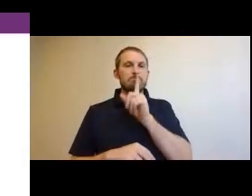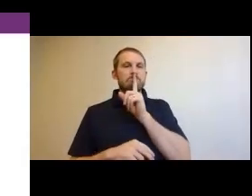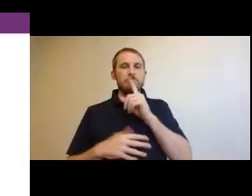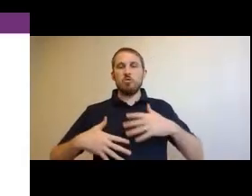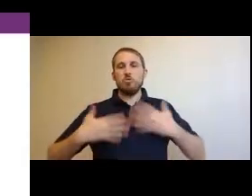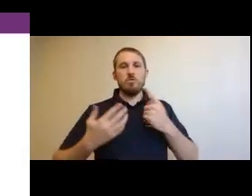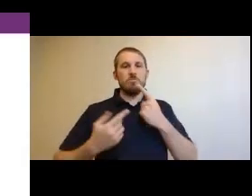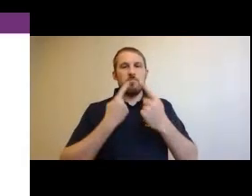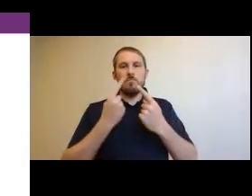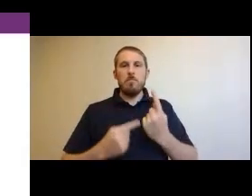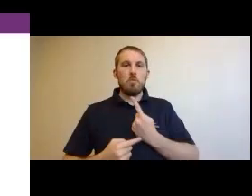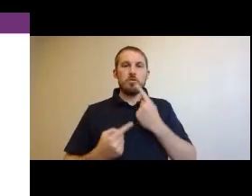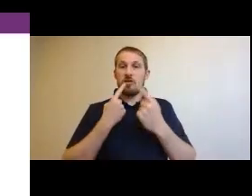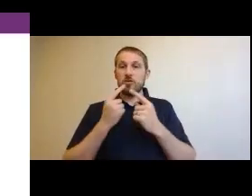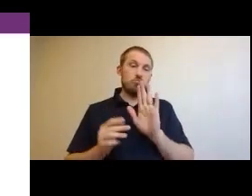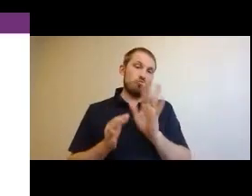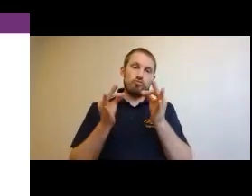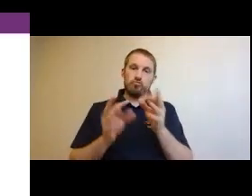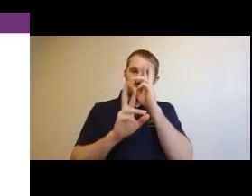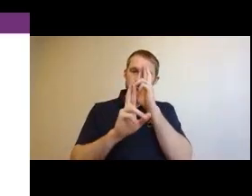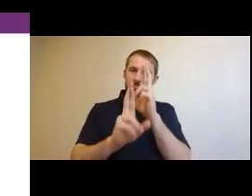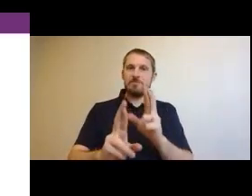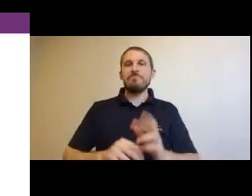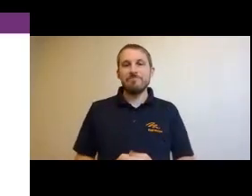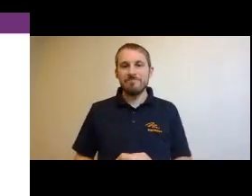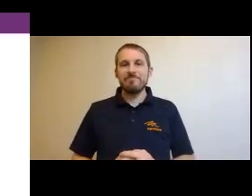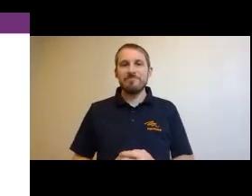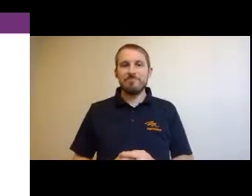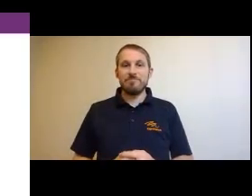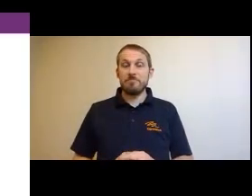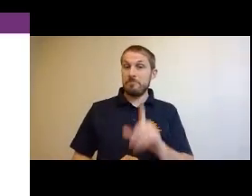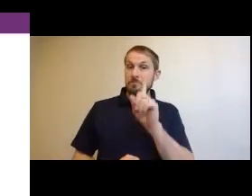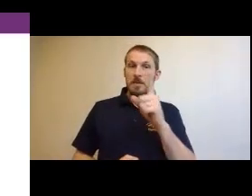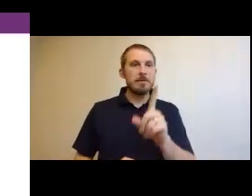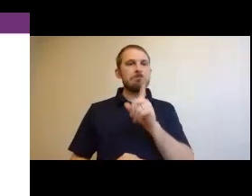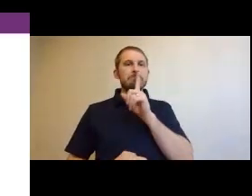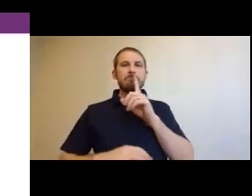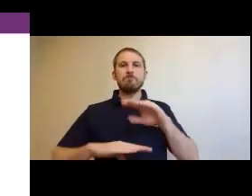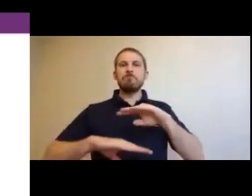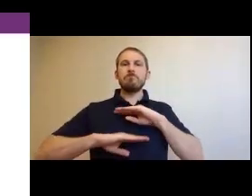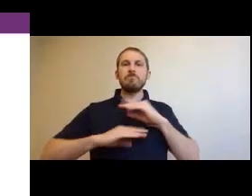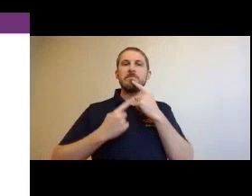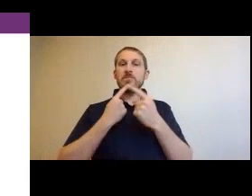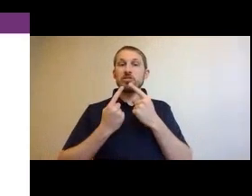that's entirely their decision. It does mean we won't have the detail required to prepare